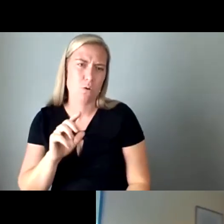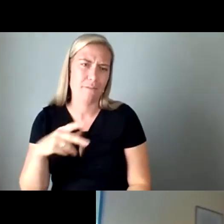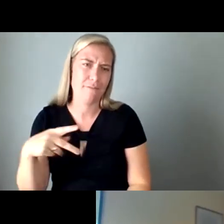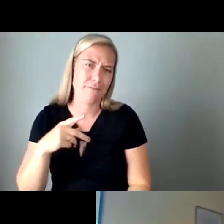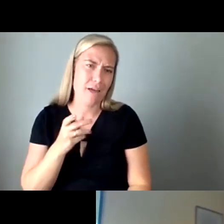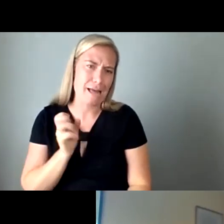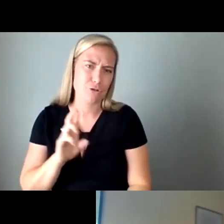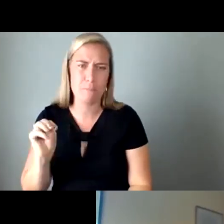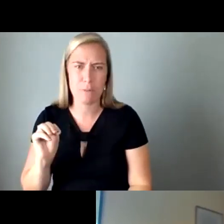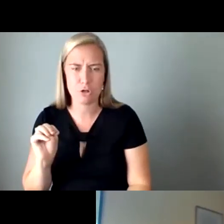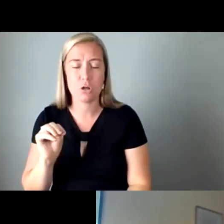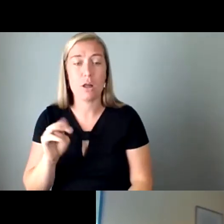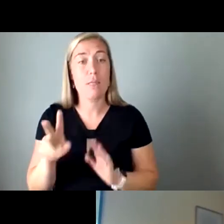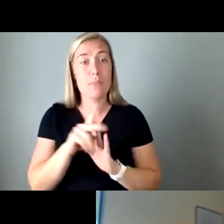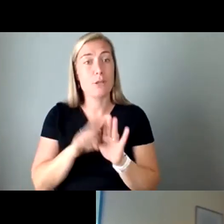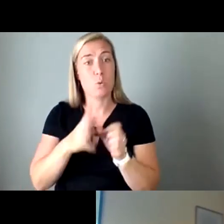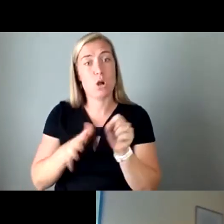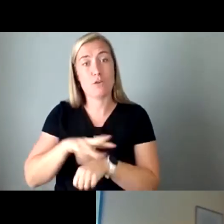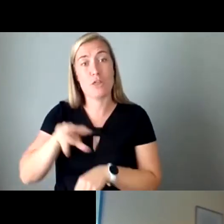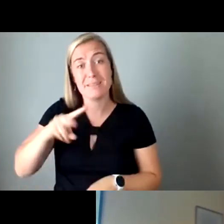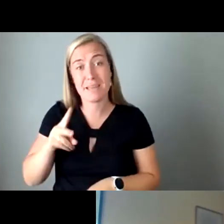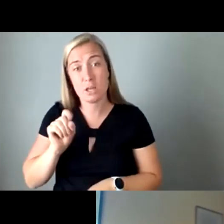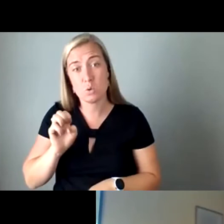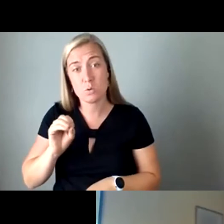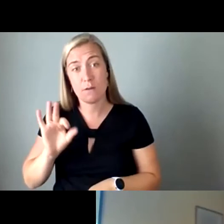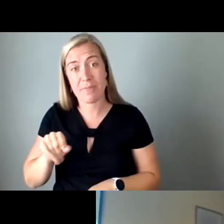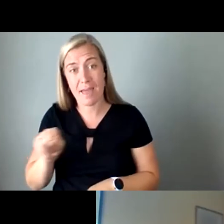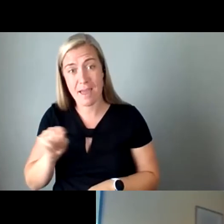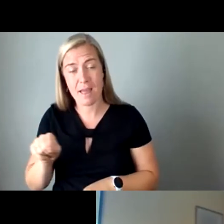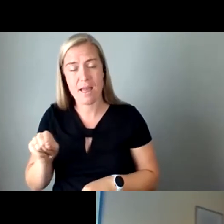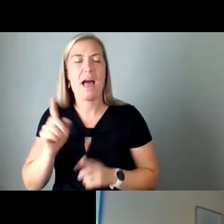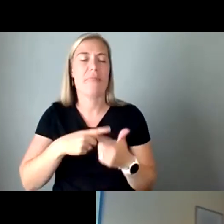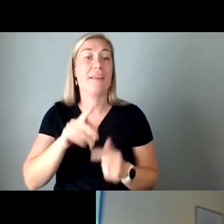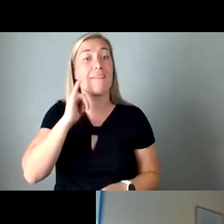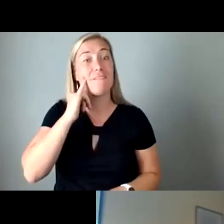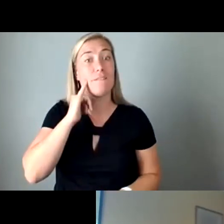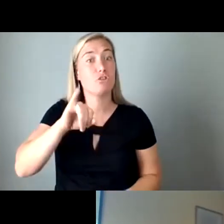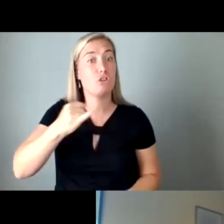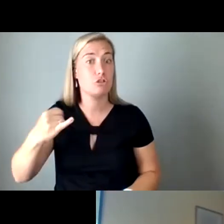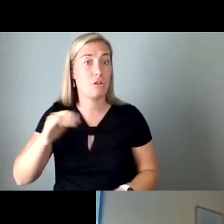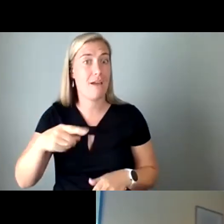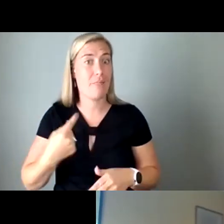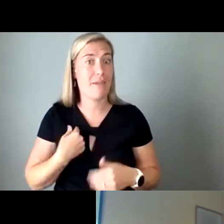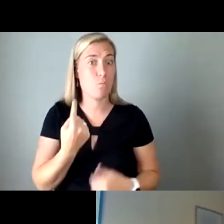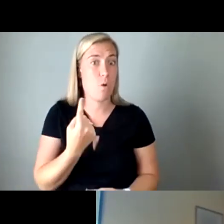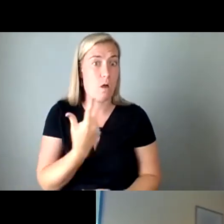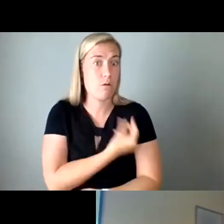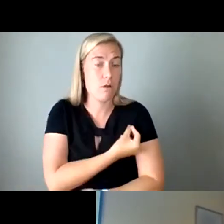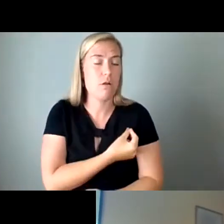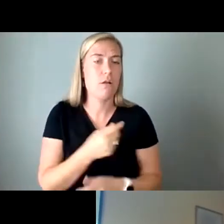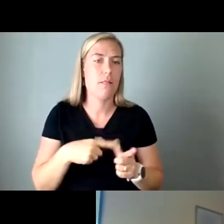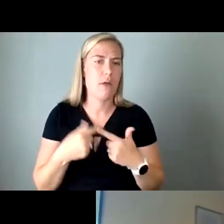second dose of those vaccines, and then first dose of others. We provide a sick day